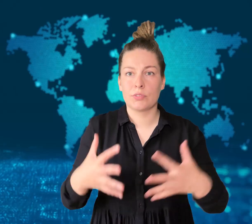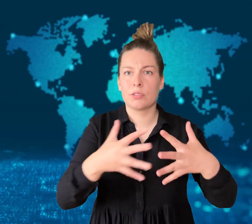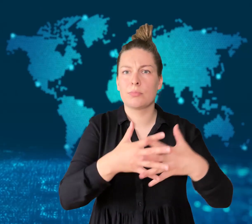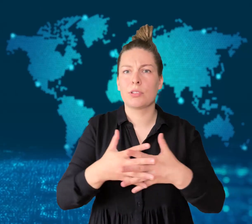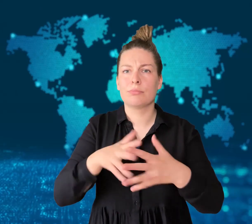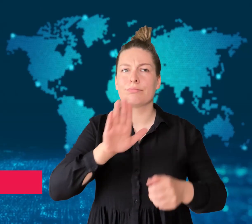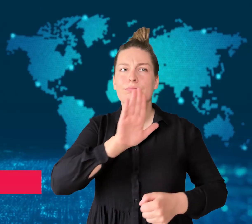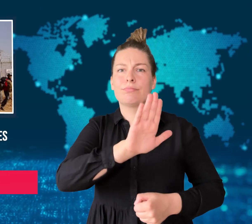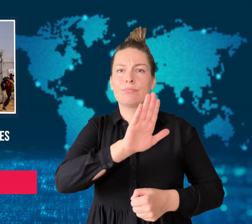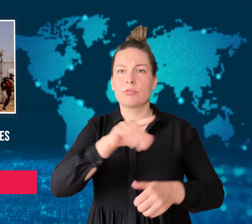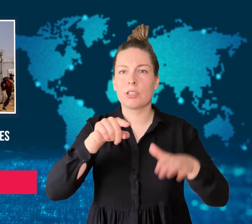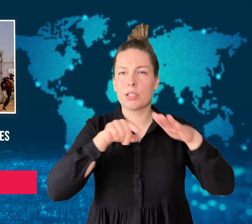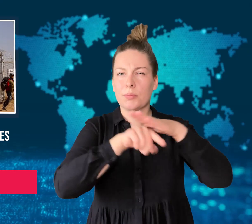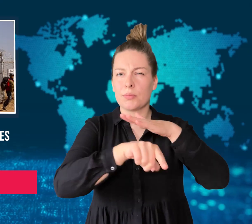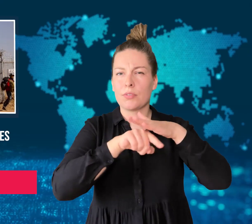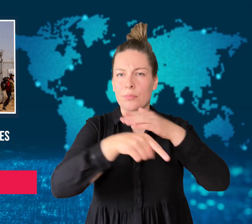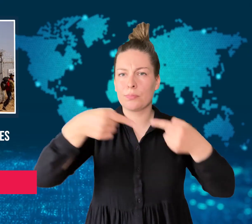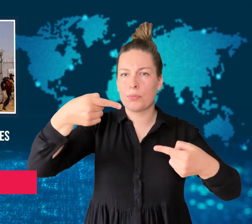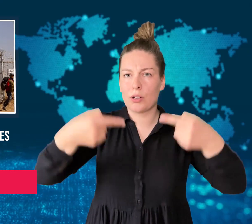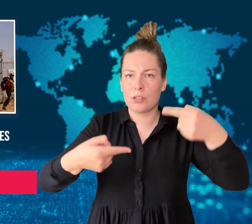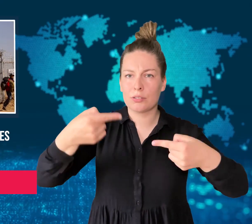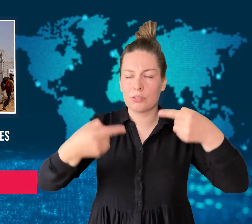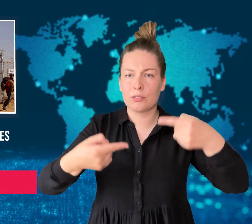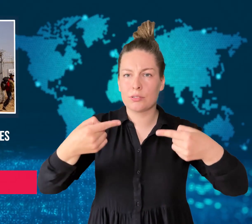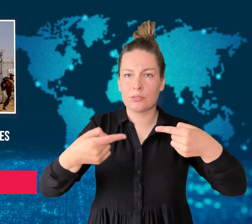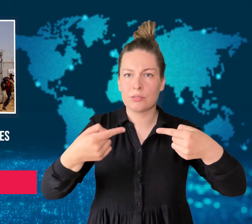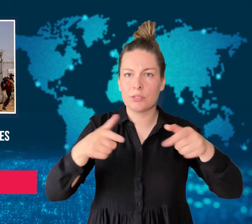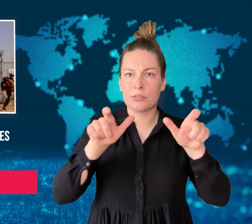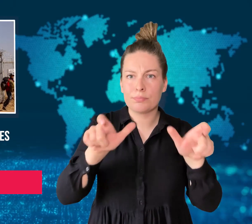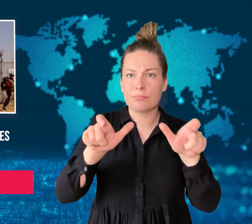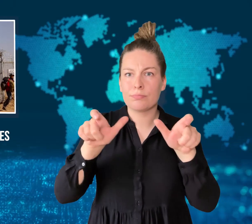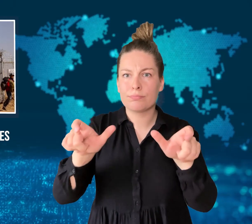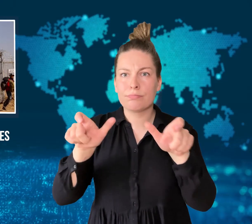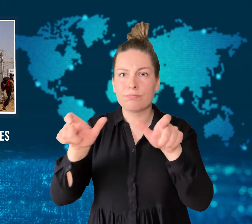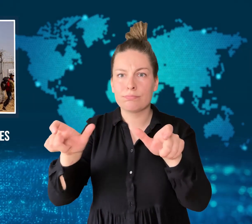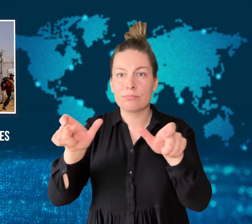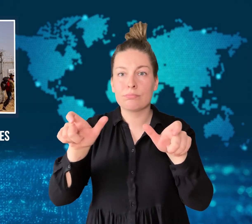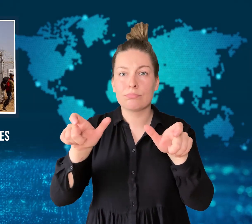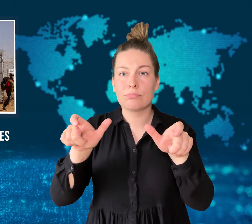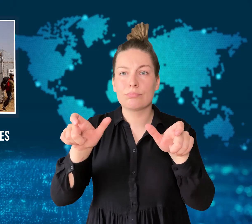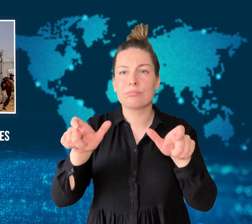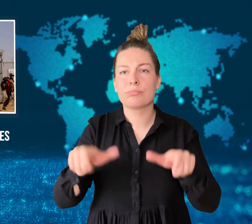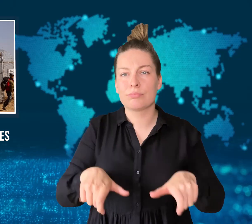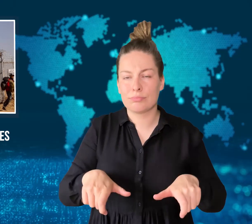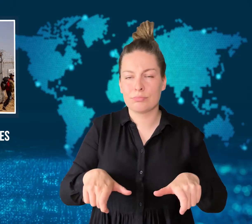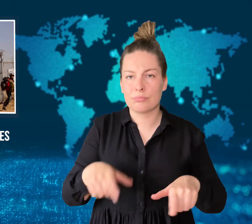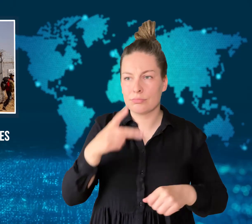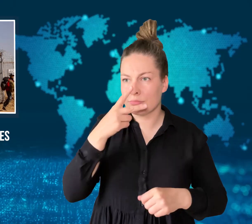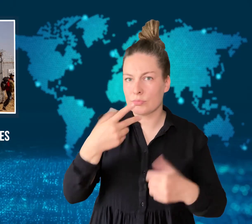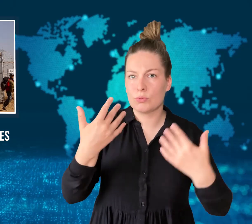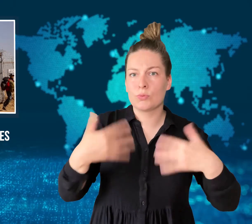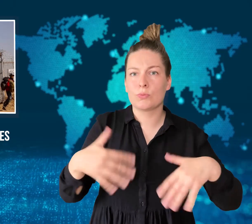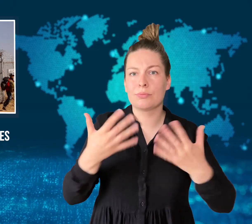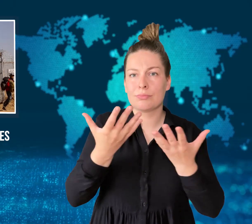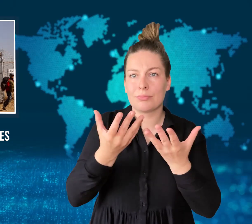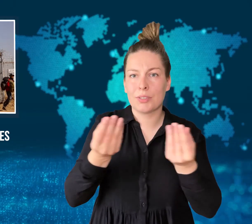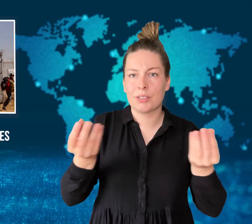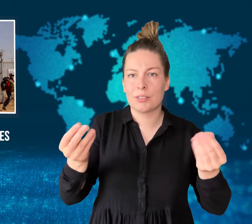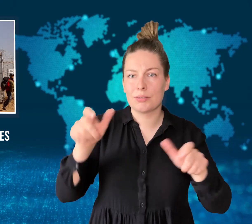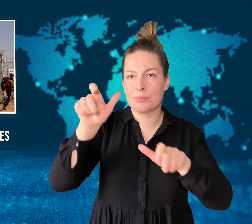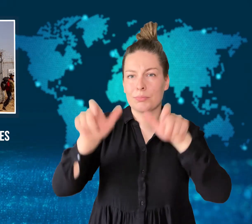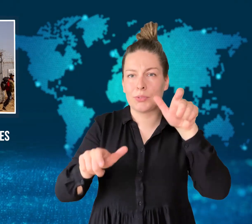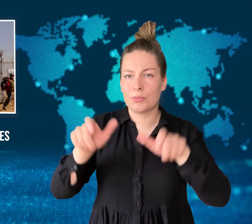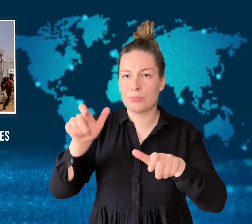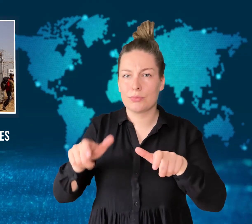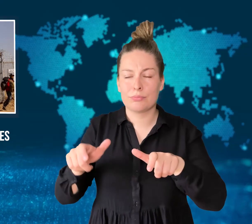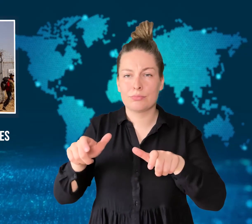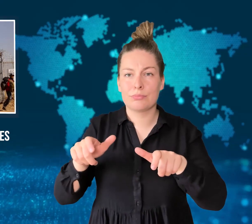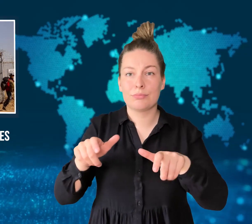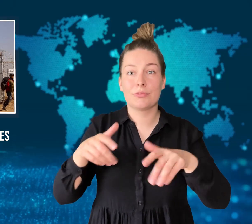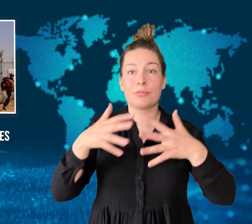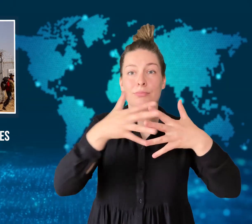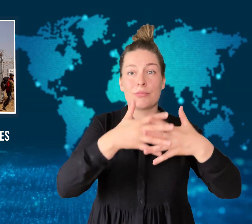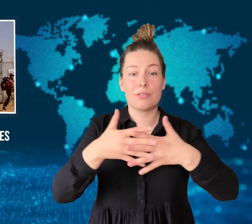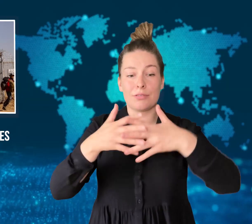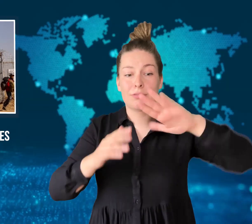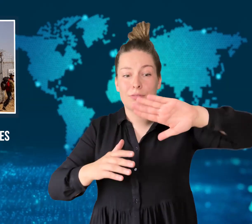[MONIKA]: After a restrictive US immigration policy expired, thousands of